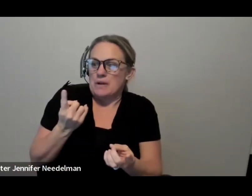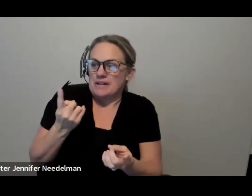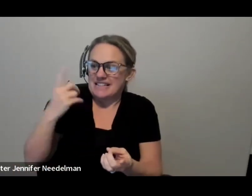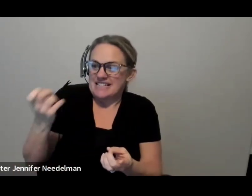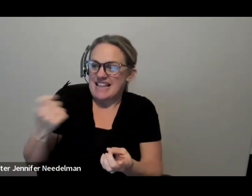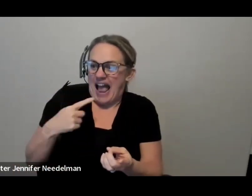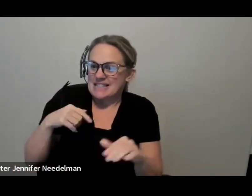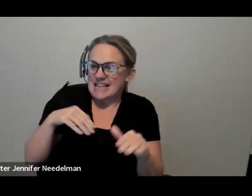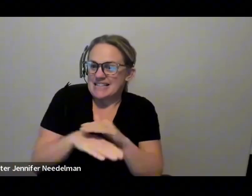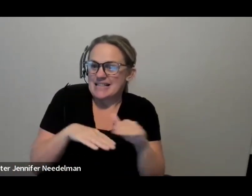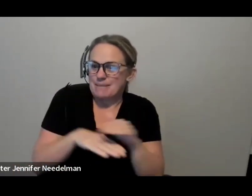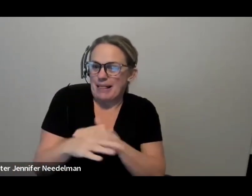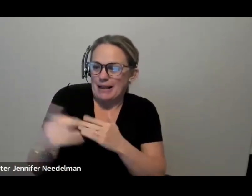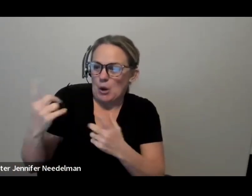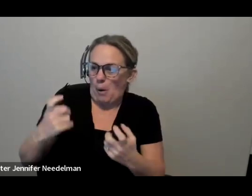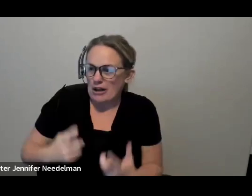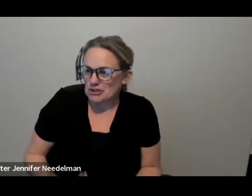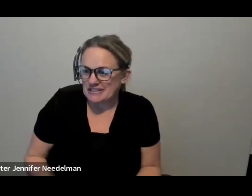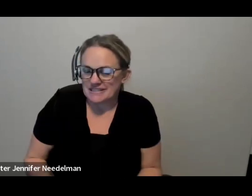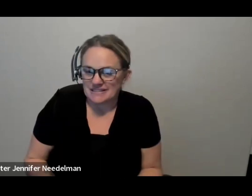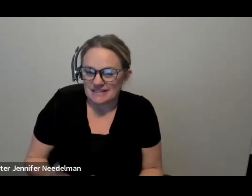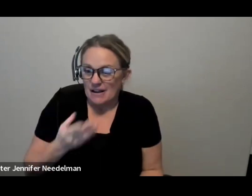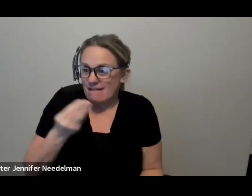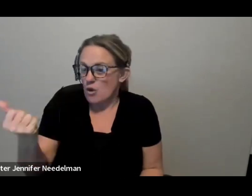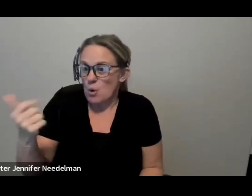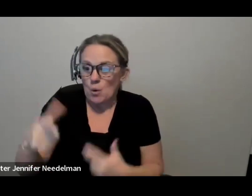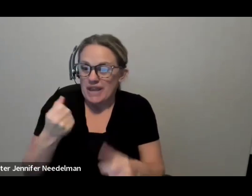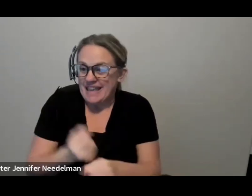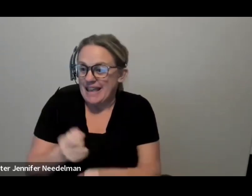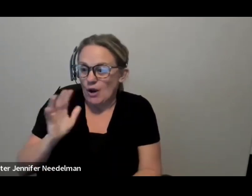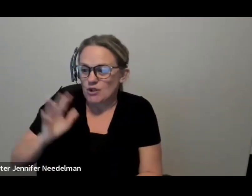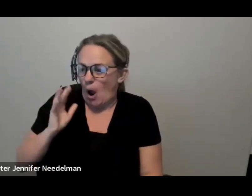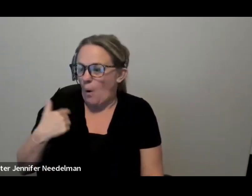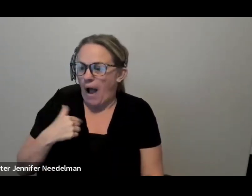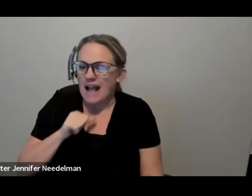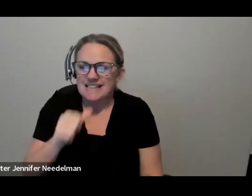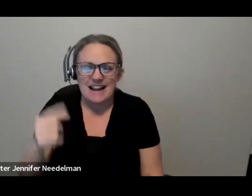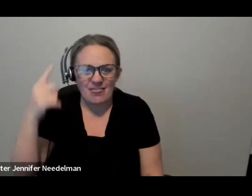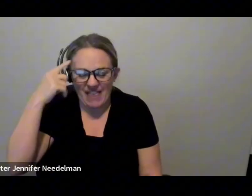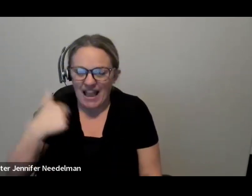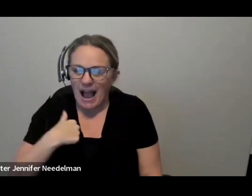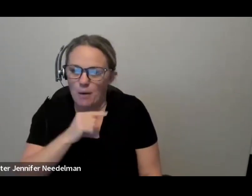years ago, I didn't even think I was qualified for the position.